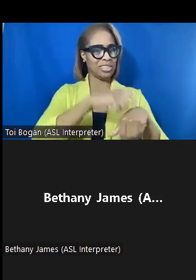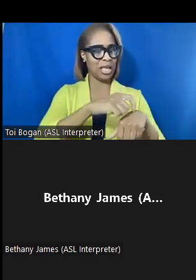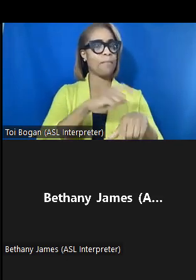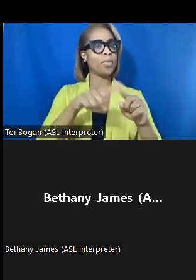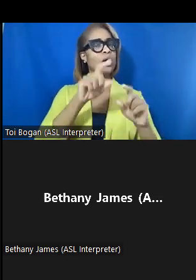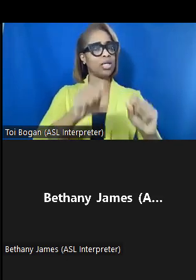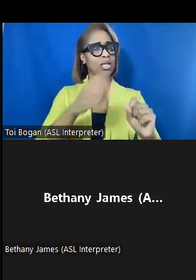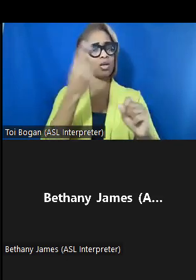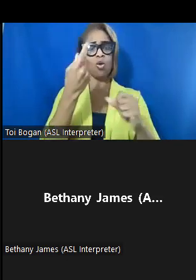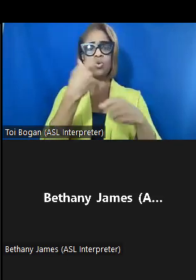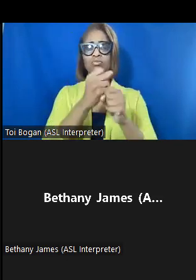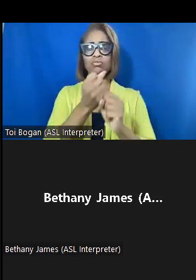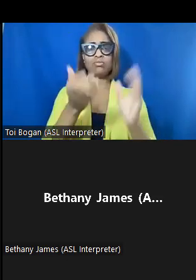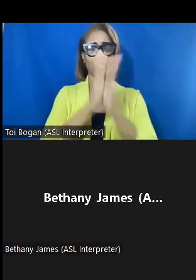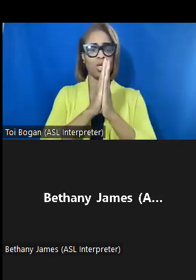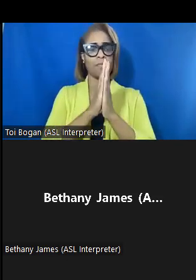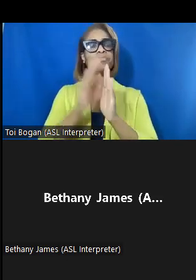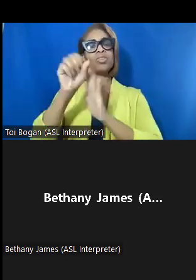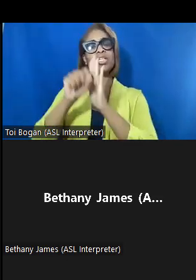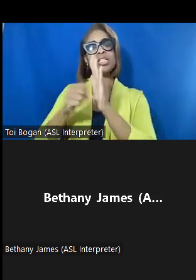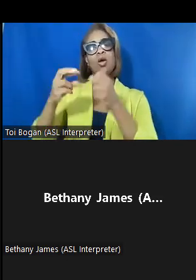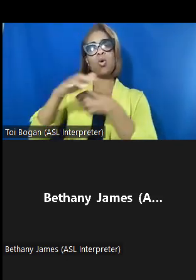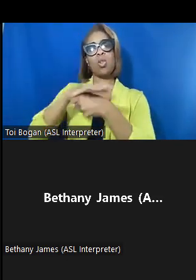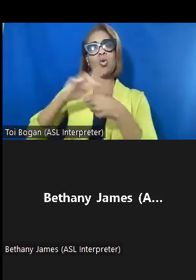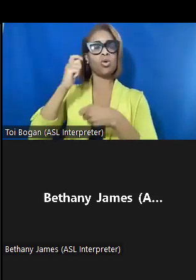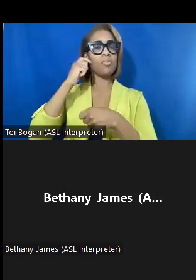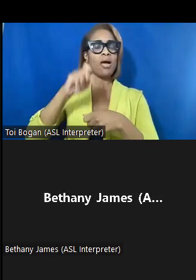And a state or local government has to do its best to try to accommodate you.